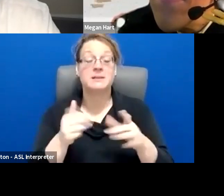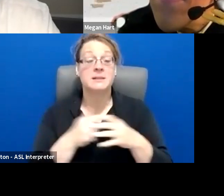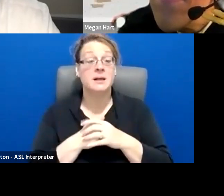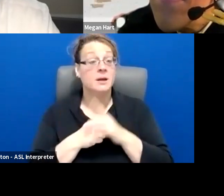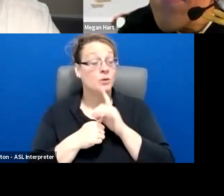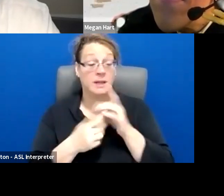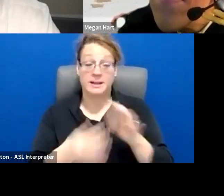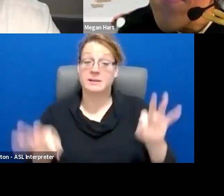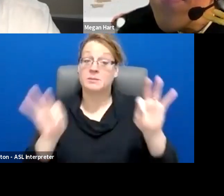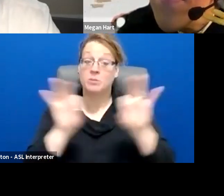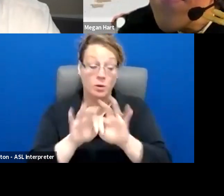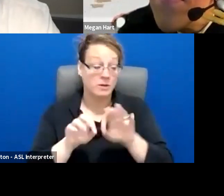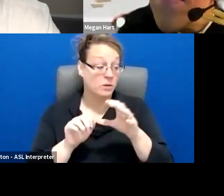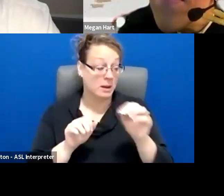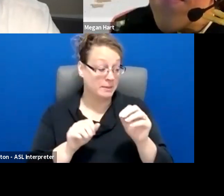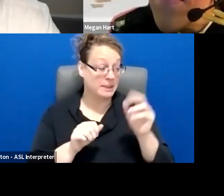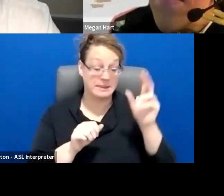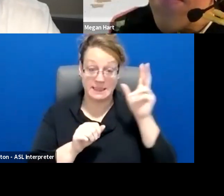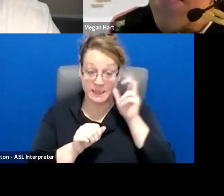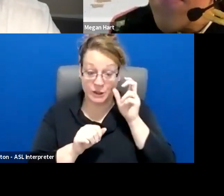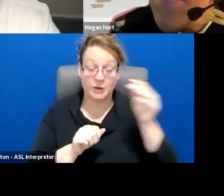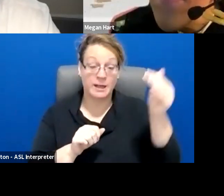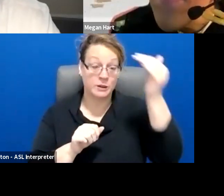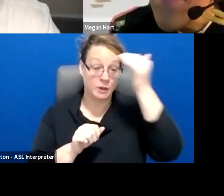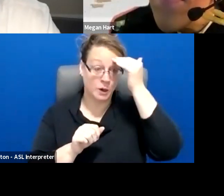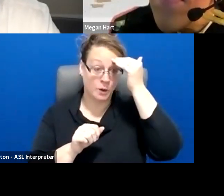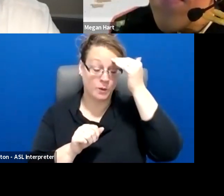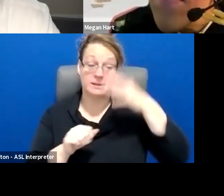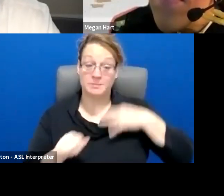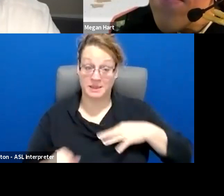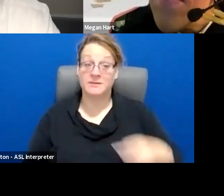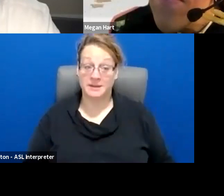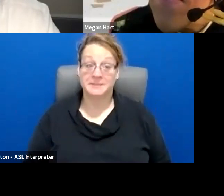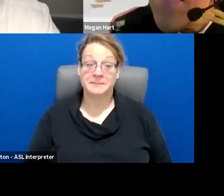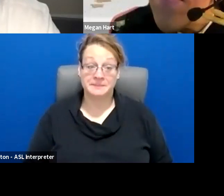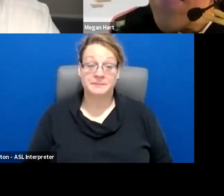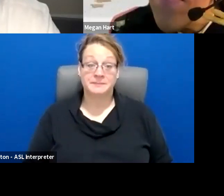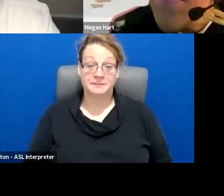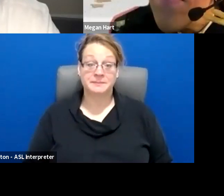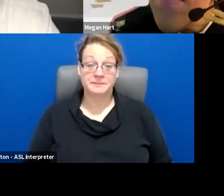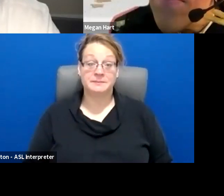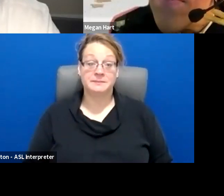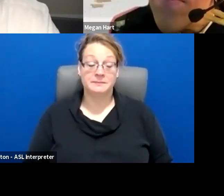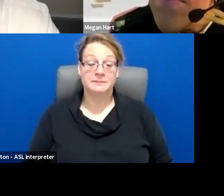There are a lot of examples around it being directly relatable to the business performance.